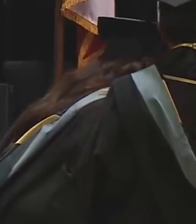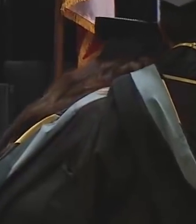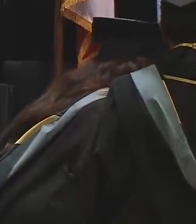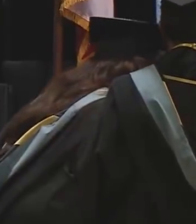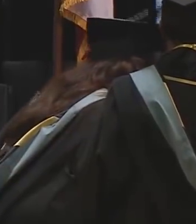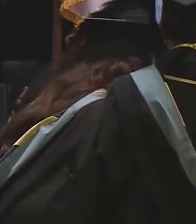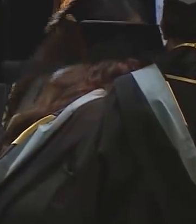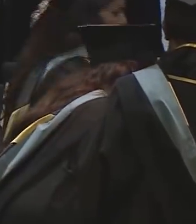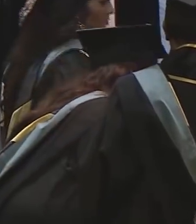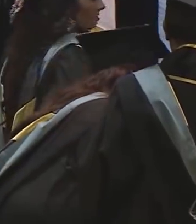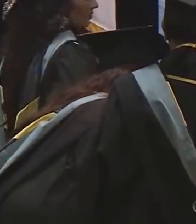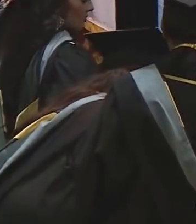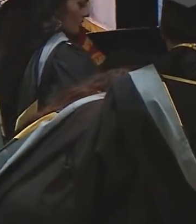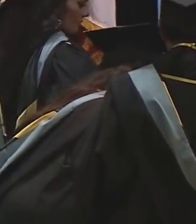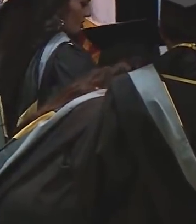[UNIVERSITY HYMN PLAYING]